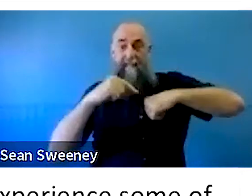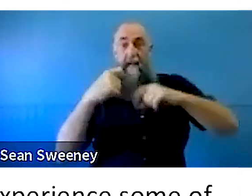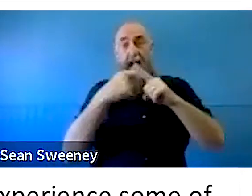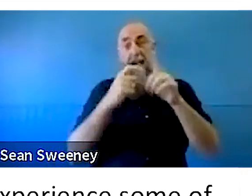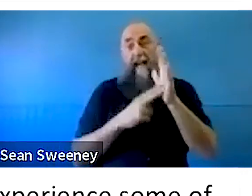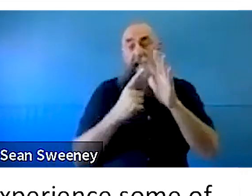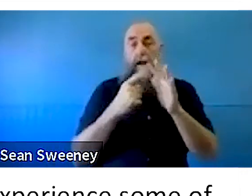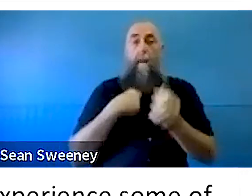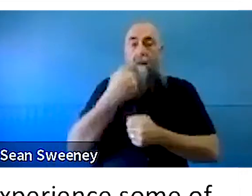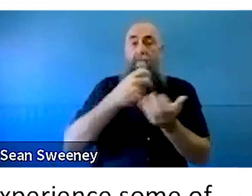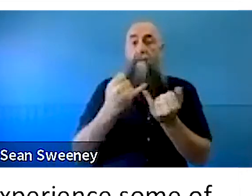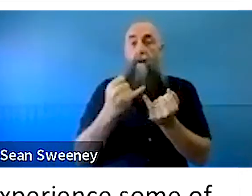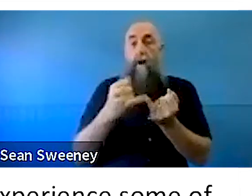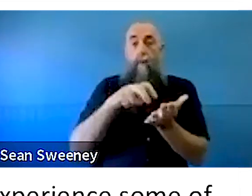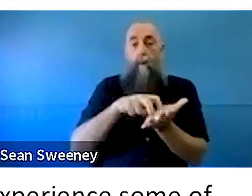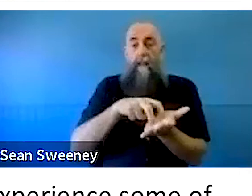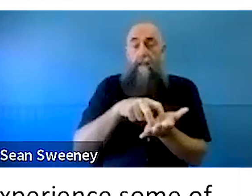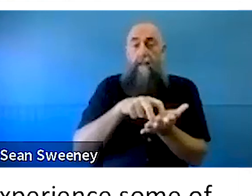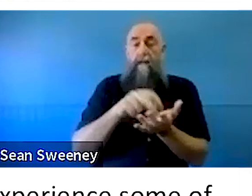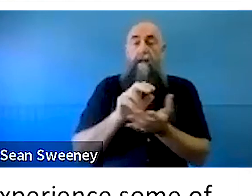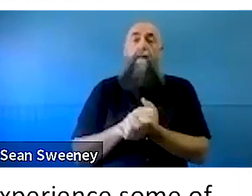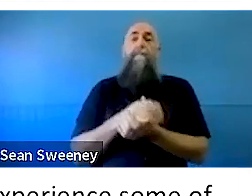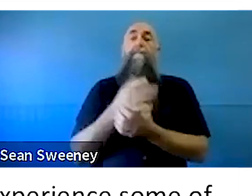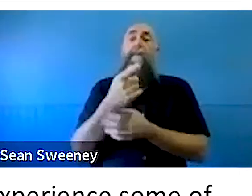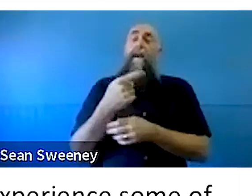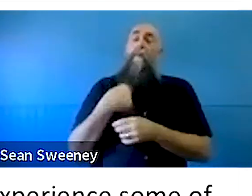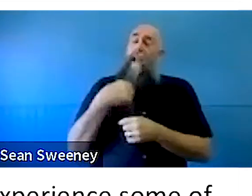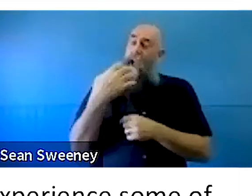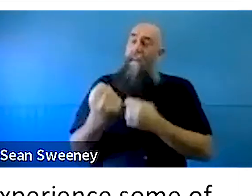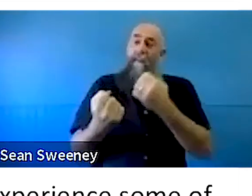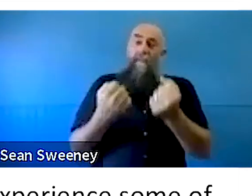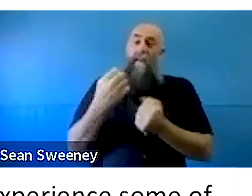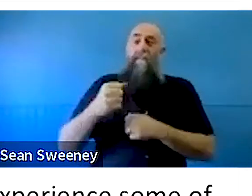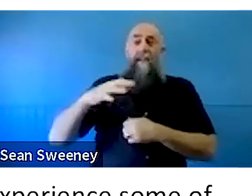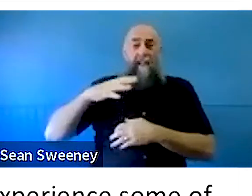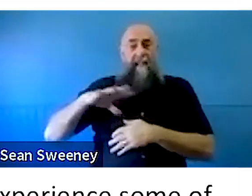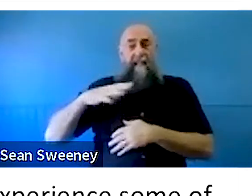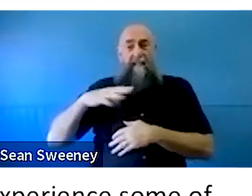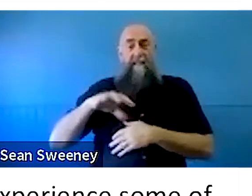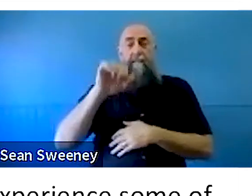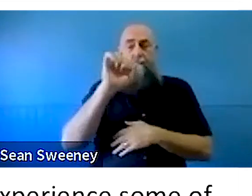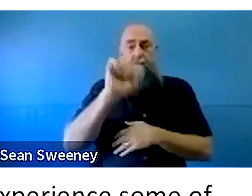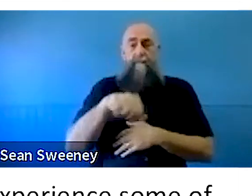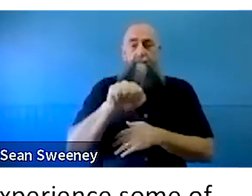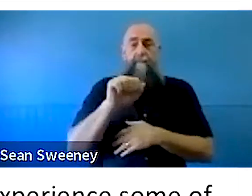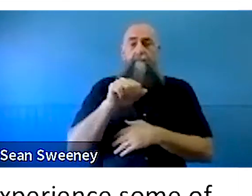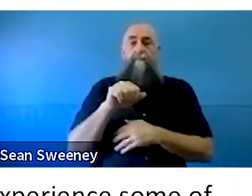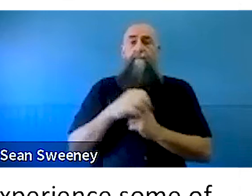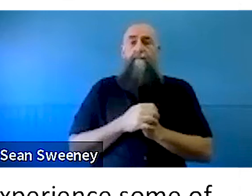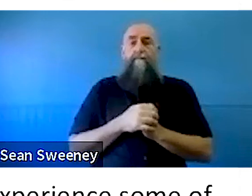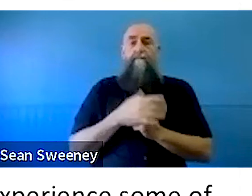It is a separate issue as how I am in the world with those needs.